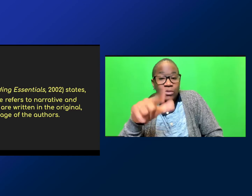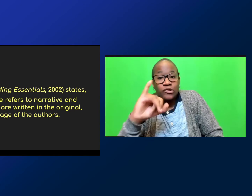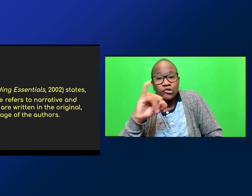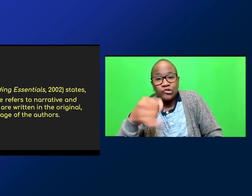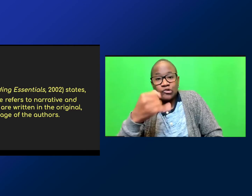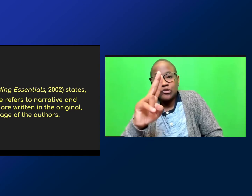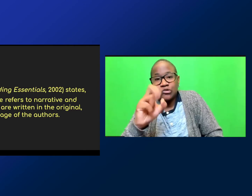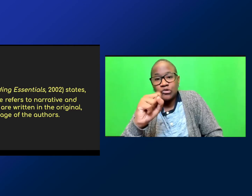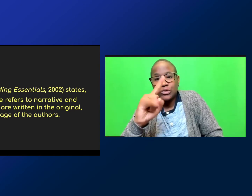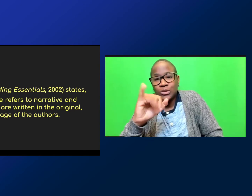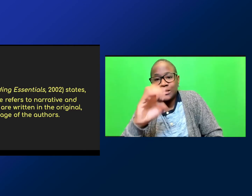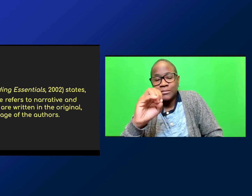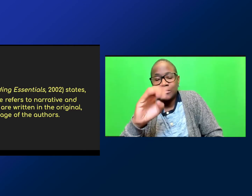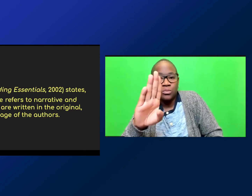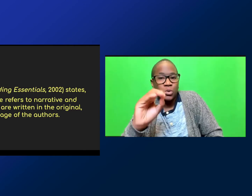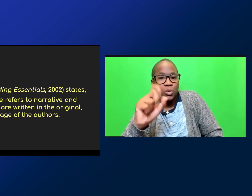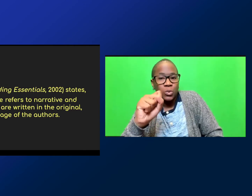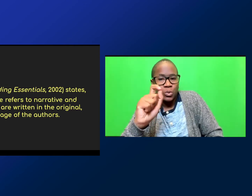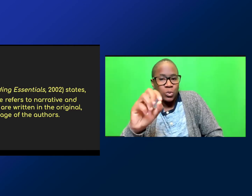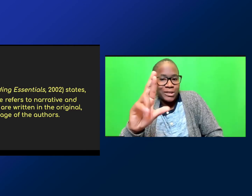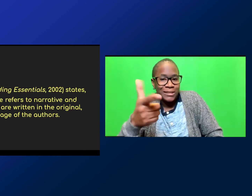toward the end of the presentation are socialjusticebooks.com